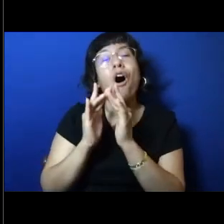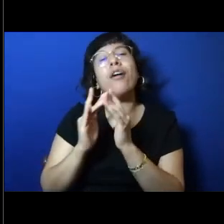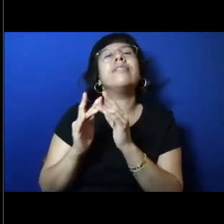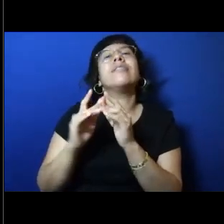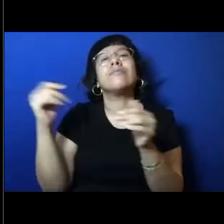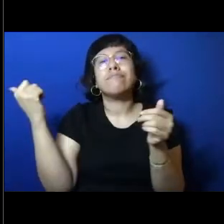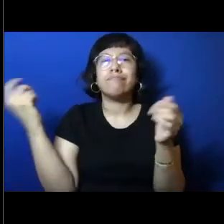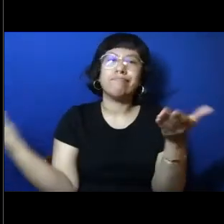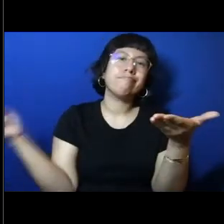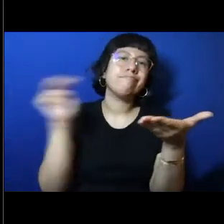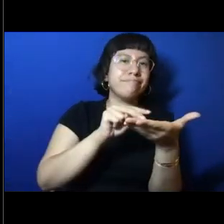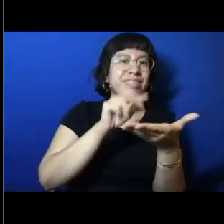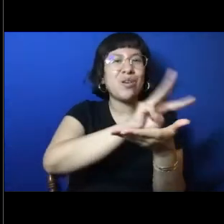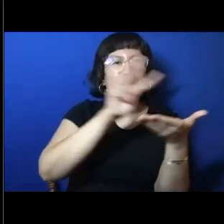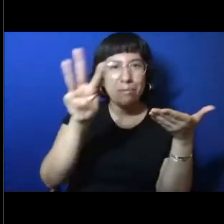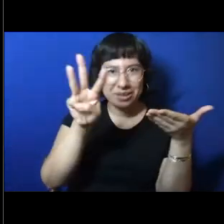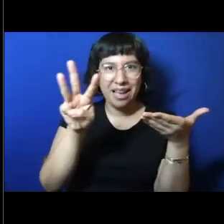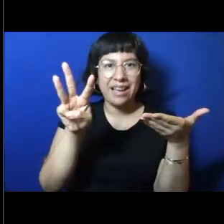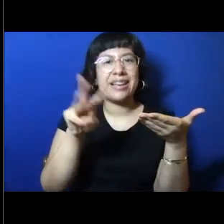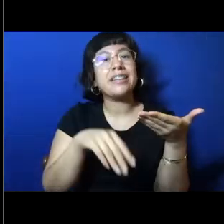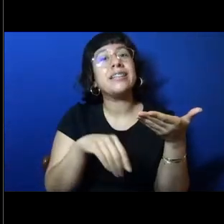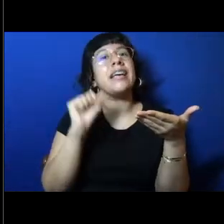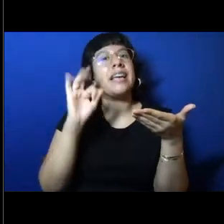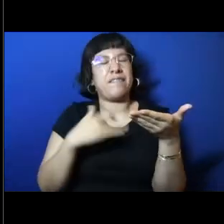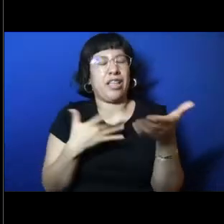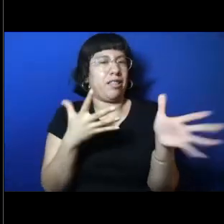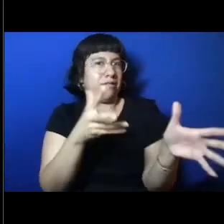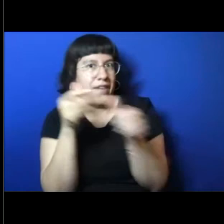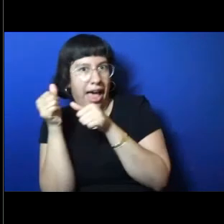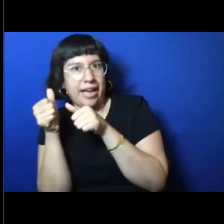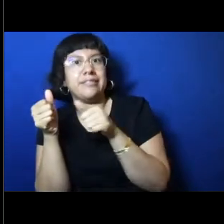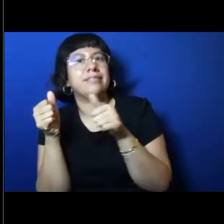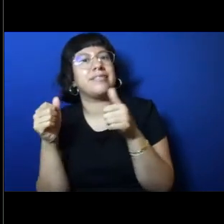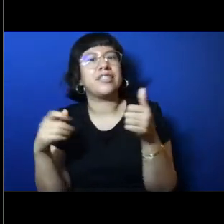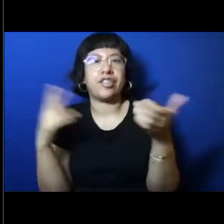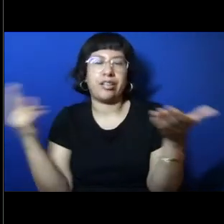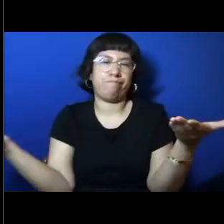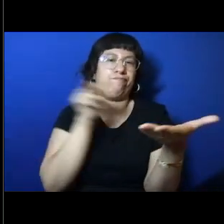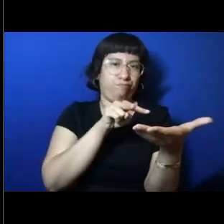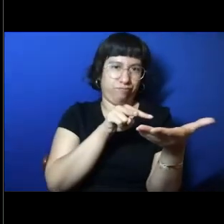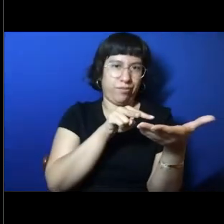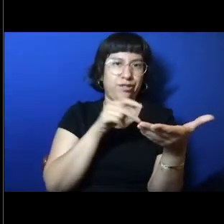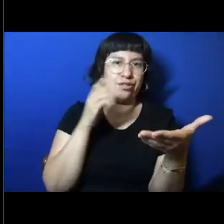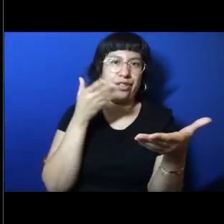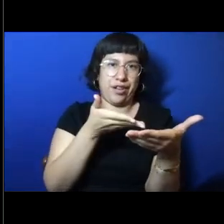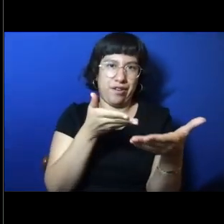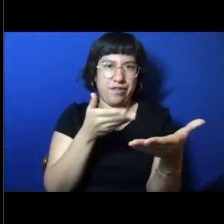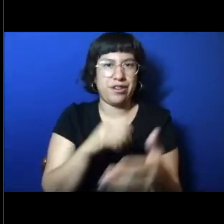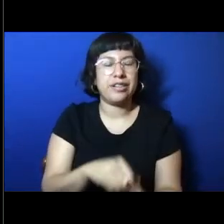or if Tim went through them a little too quickly you can see them then. Let's see, so Jack wants to know